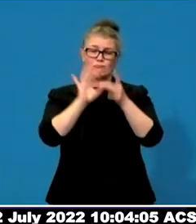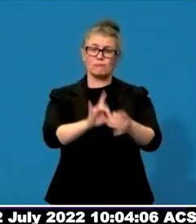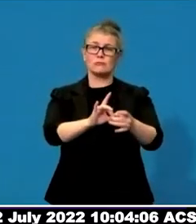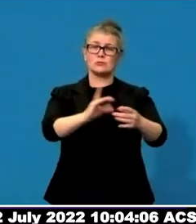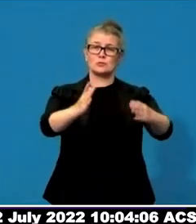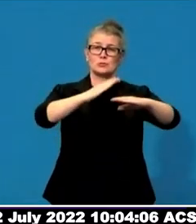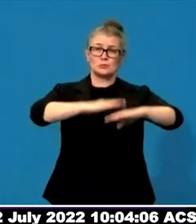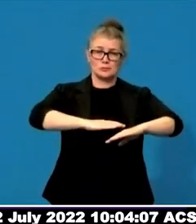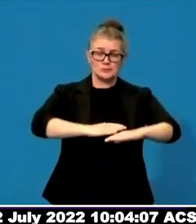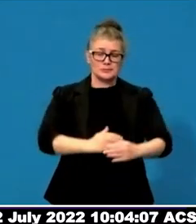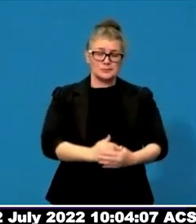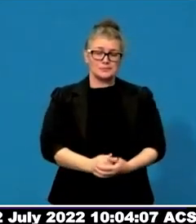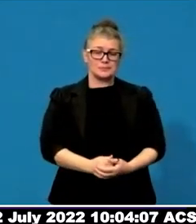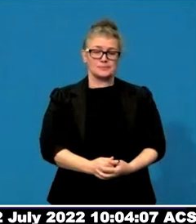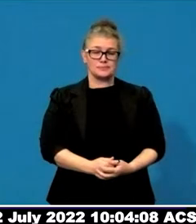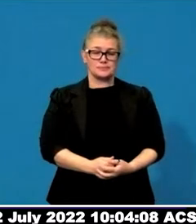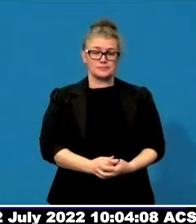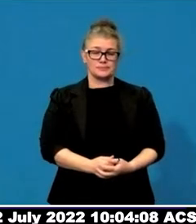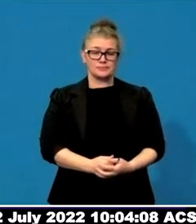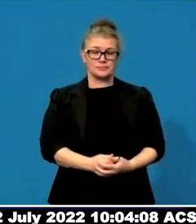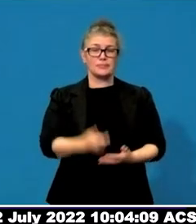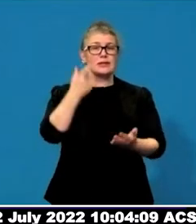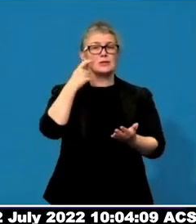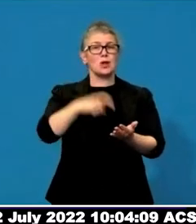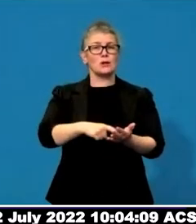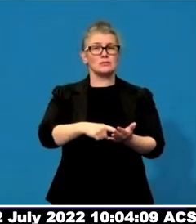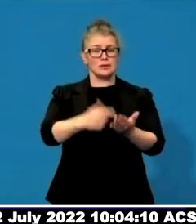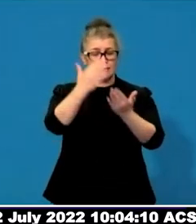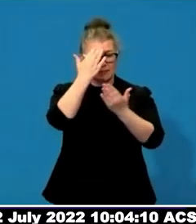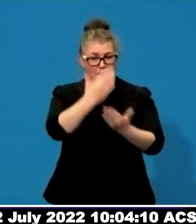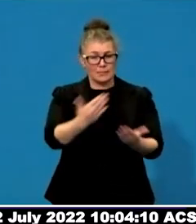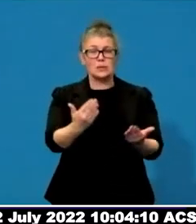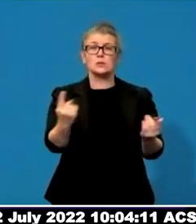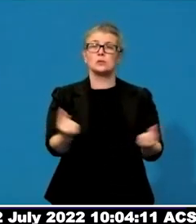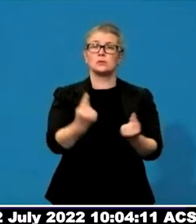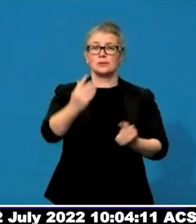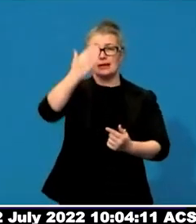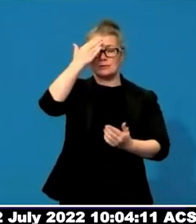We acknowledge and pay our deep respect to elders past and present.